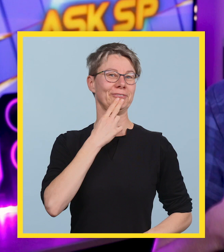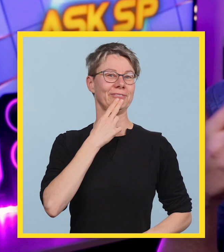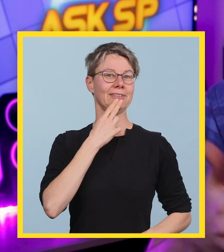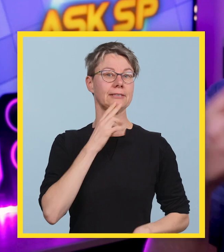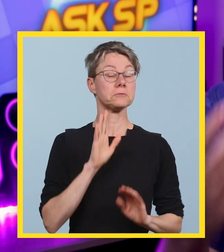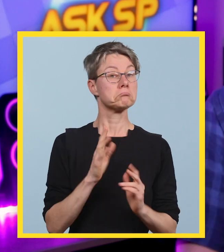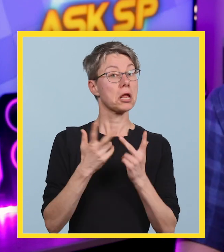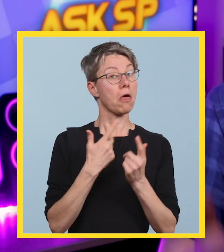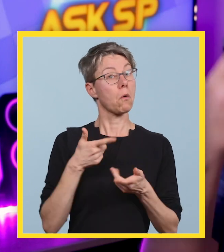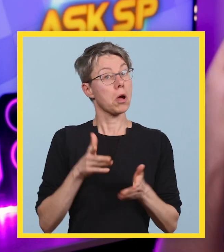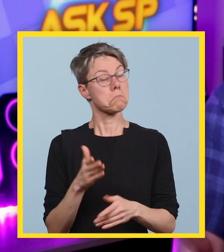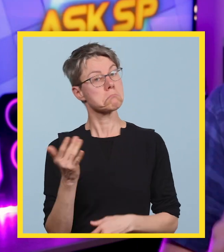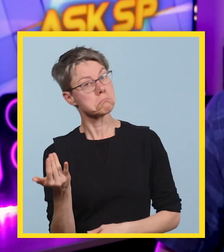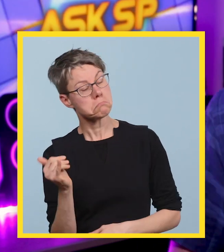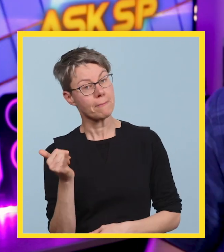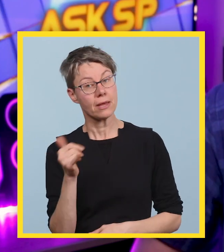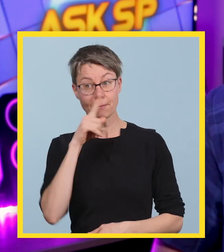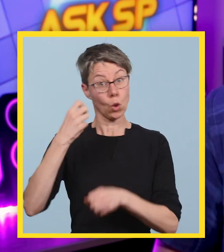to be what's known as a silent protagonist.